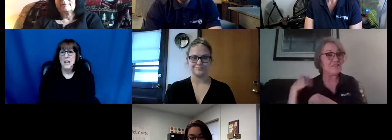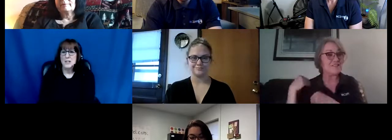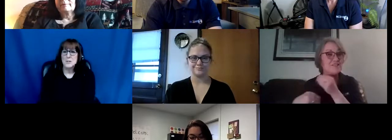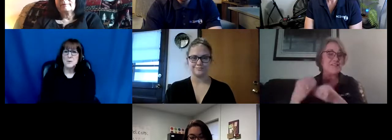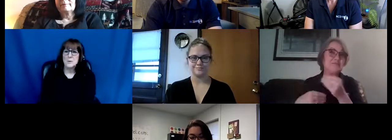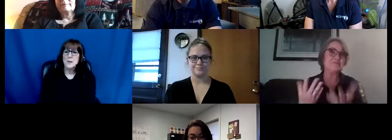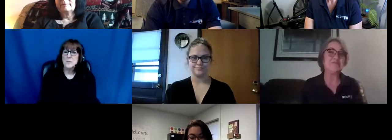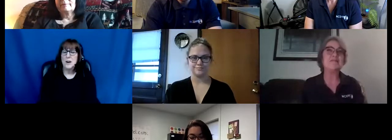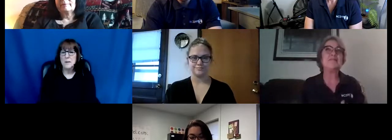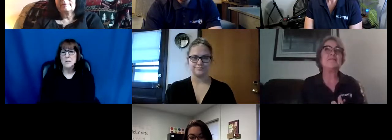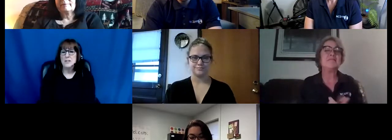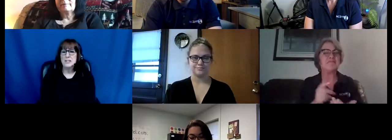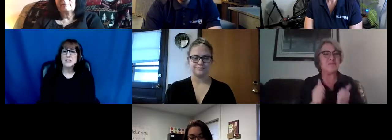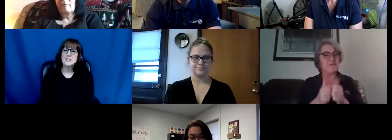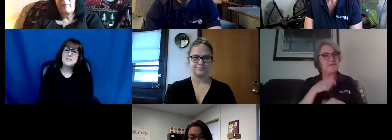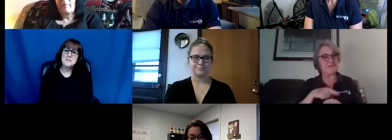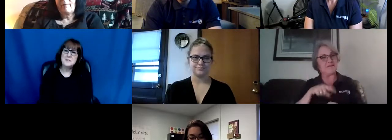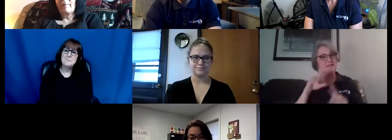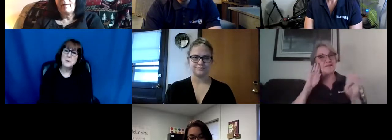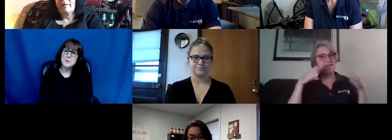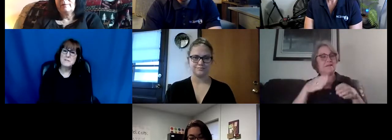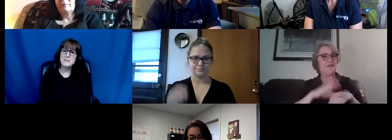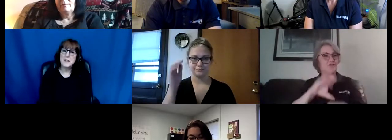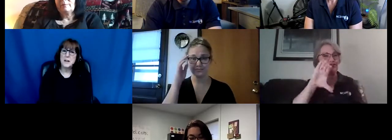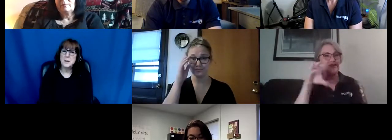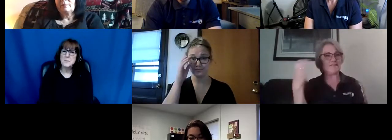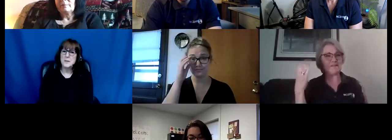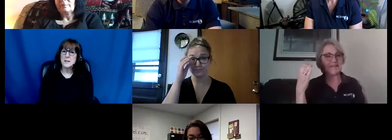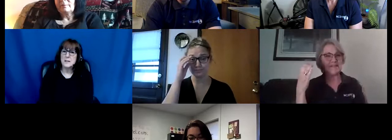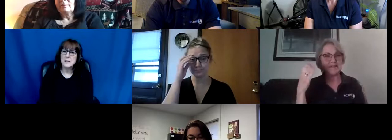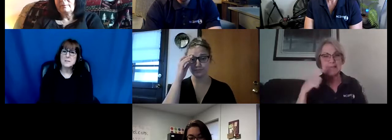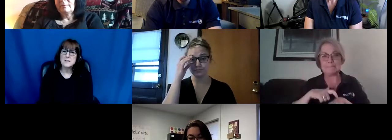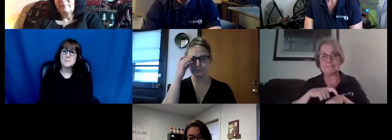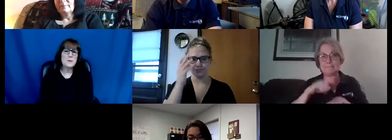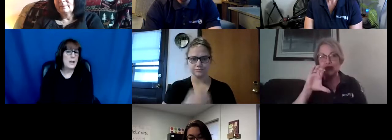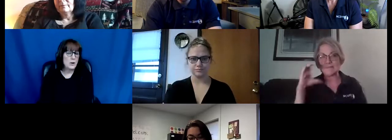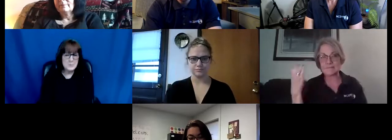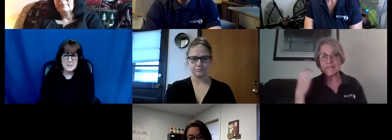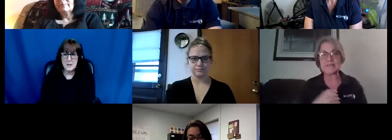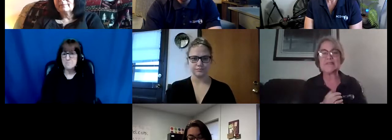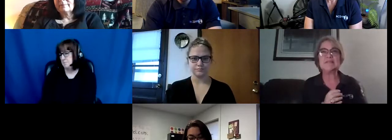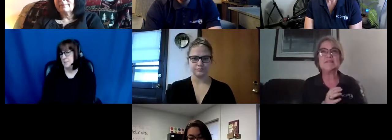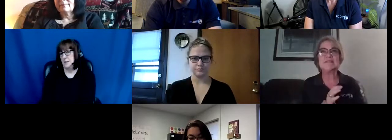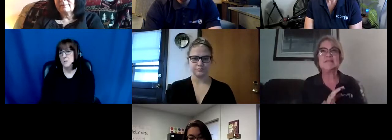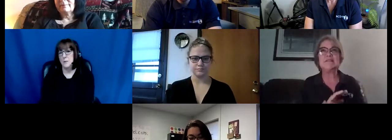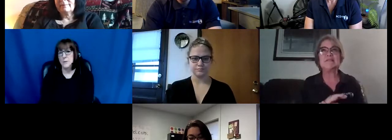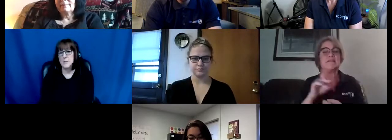sure well our family traditions most of the time is Christmas time is when those happen